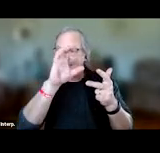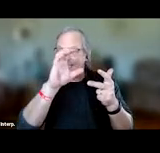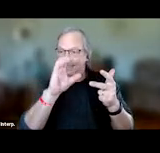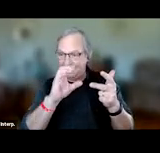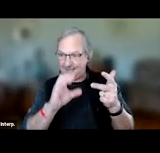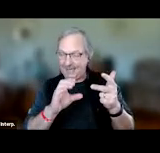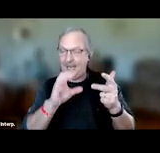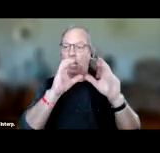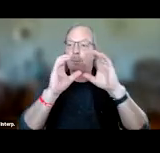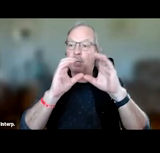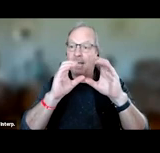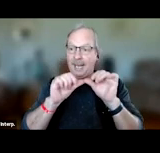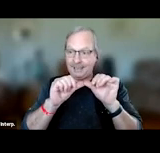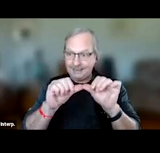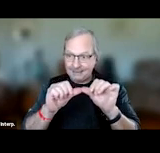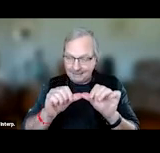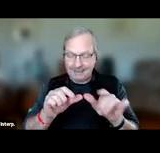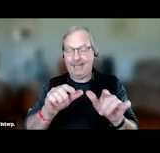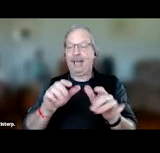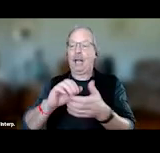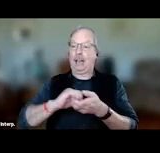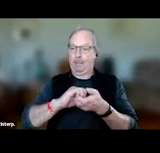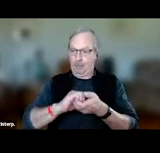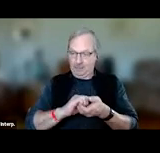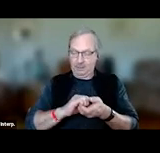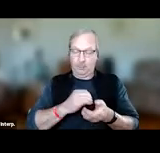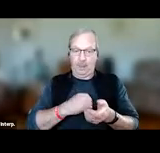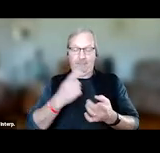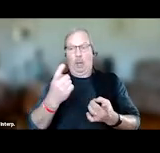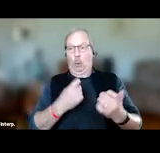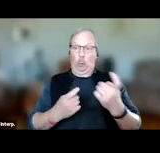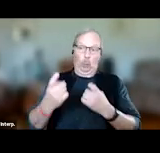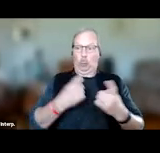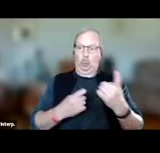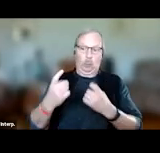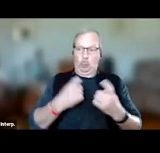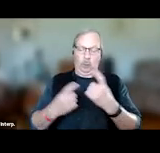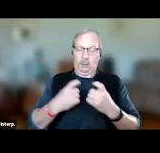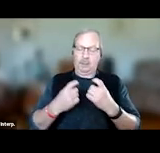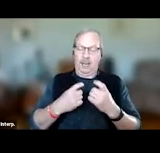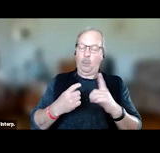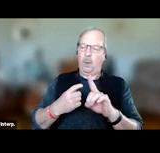communication, consistency and collaboration. And we have questions that are pouring in that are directed to both of you that will get towards the end.